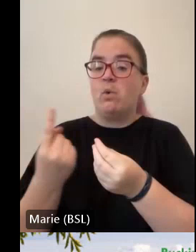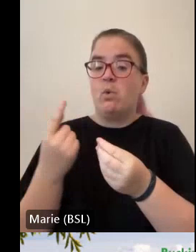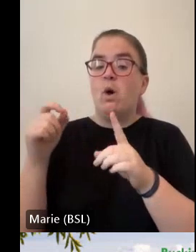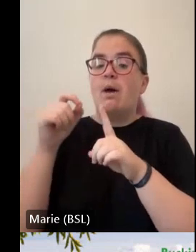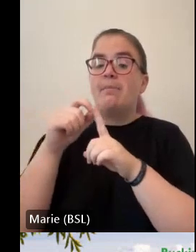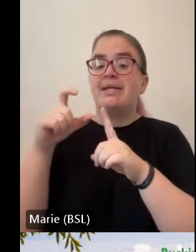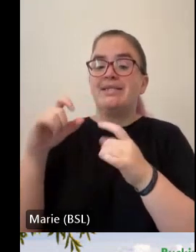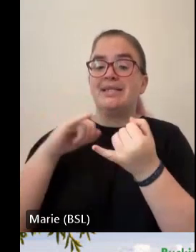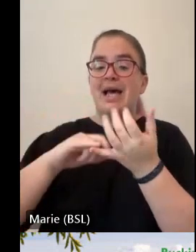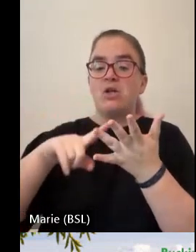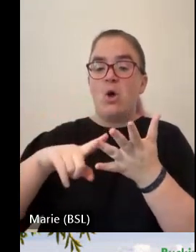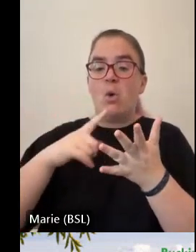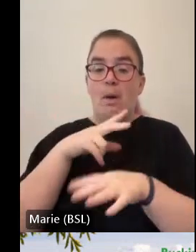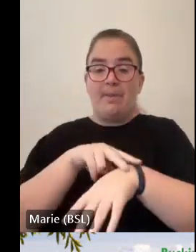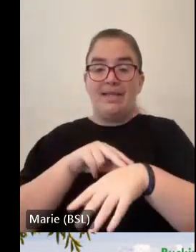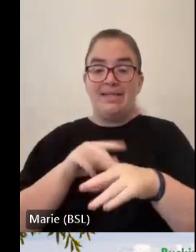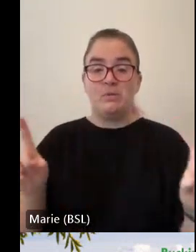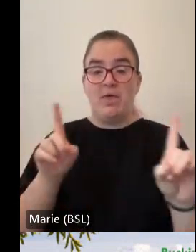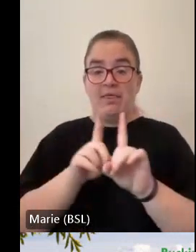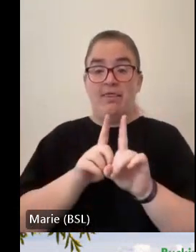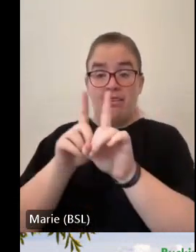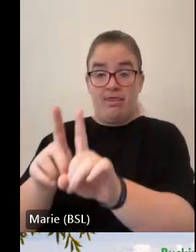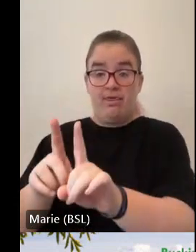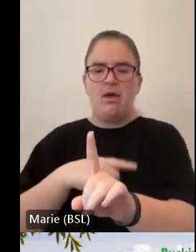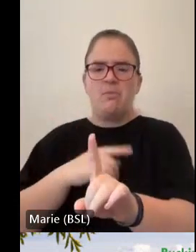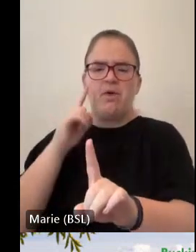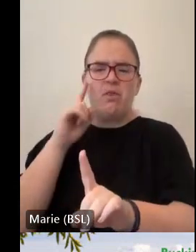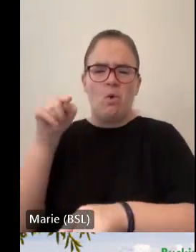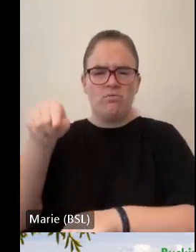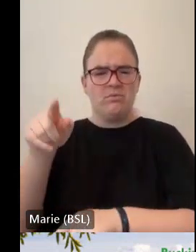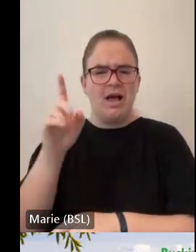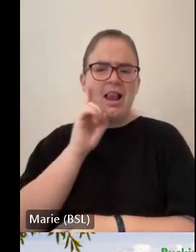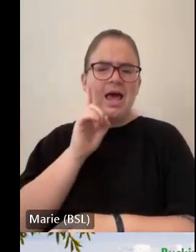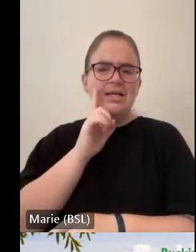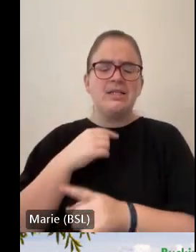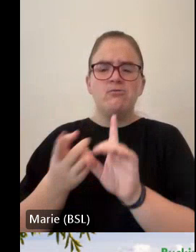this lady was responding to large amounts of scam mail, and